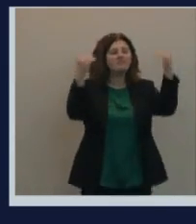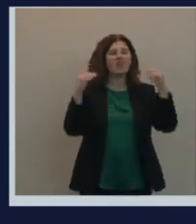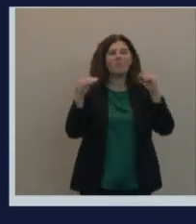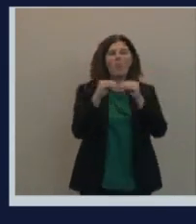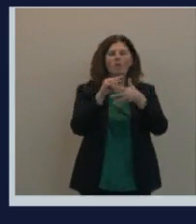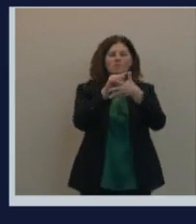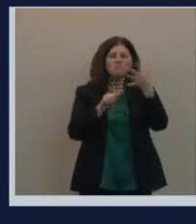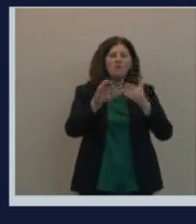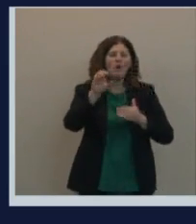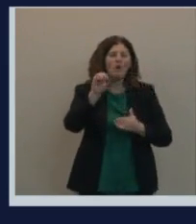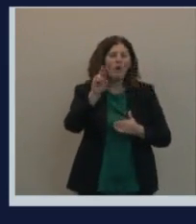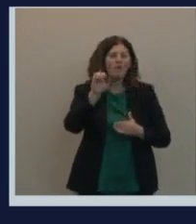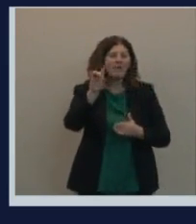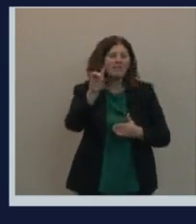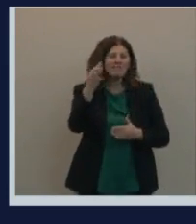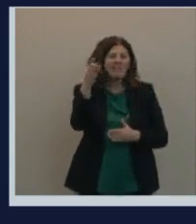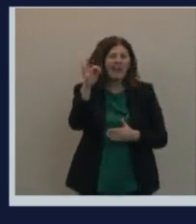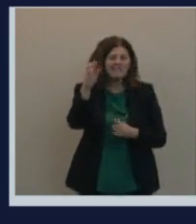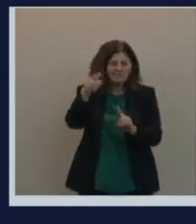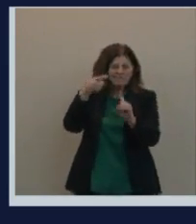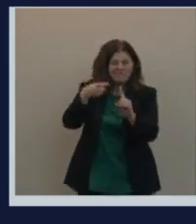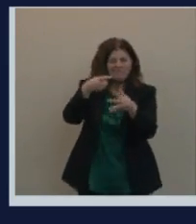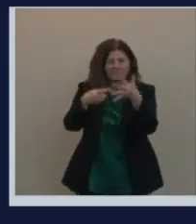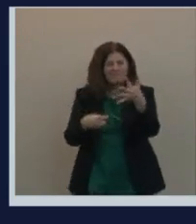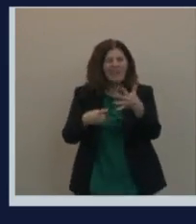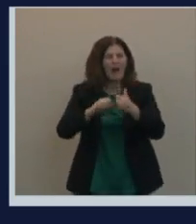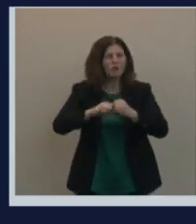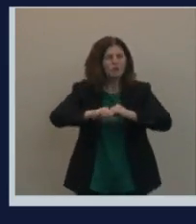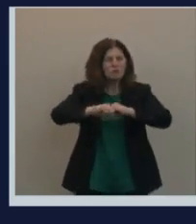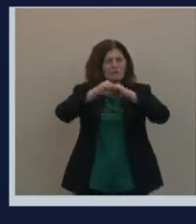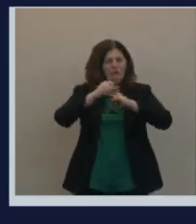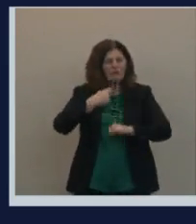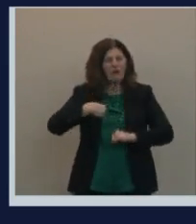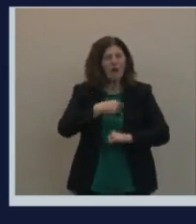NEXT SLIDE. ALL RIGHT.